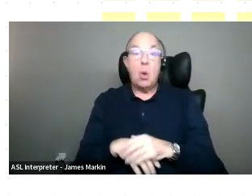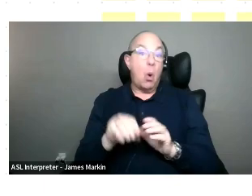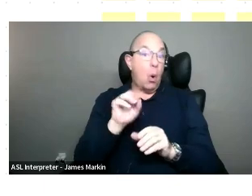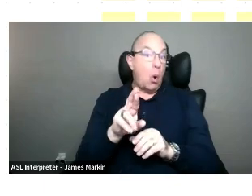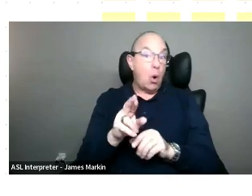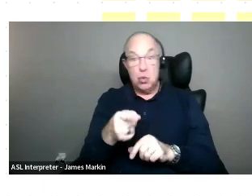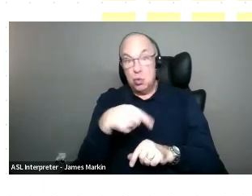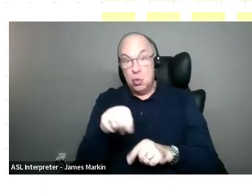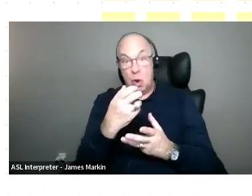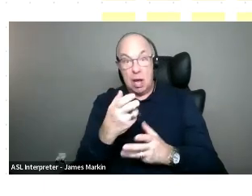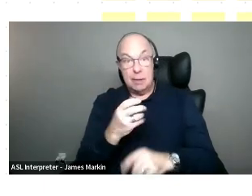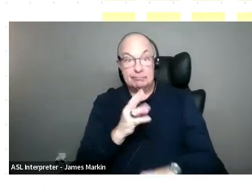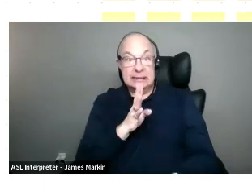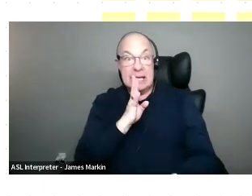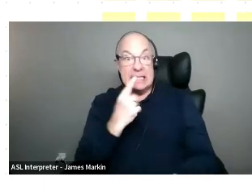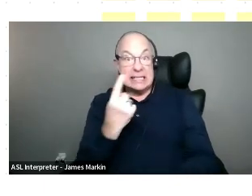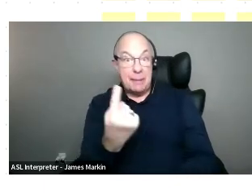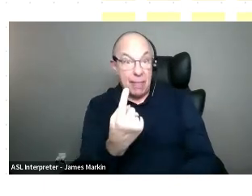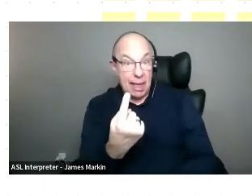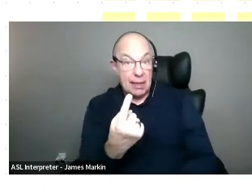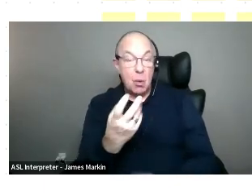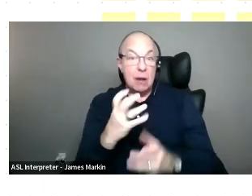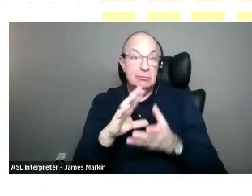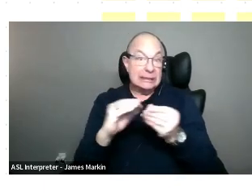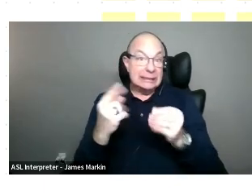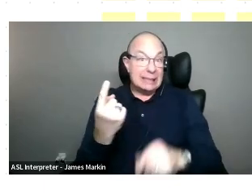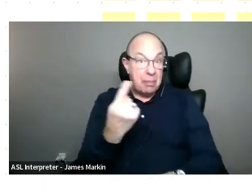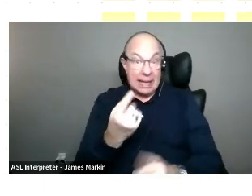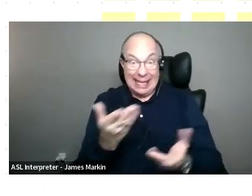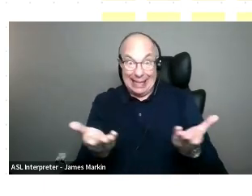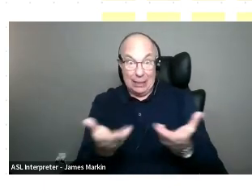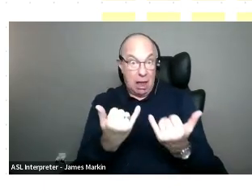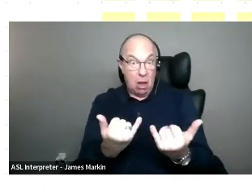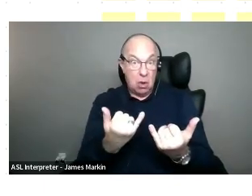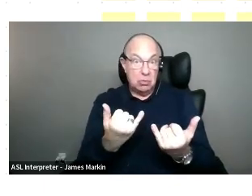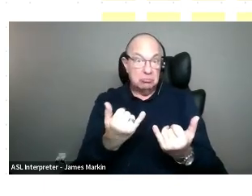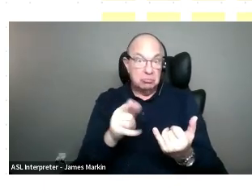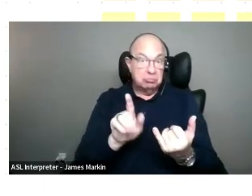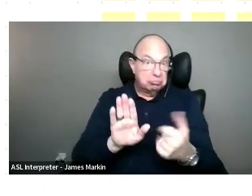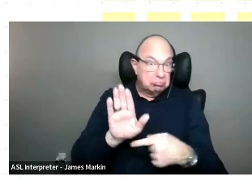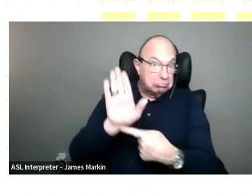Shannon Spencer (she/her): And say a few words. Shannon Spencer (she/her): Feel free to do so as well.